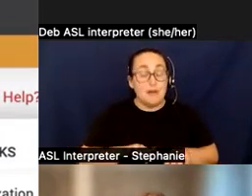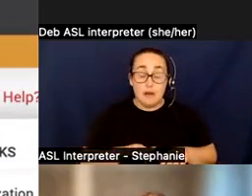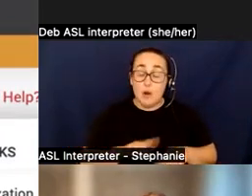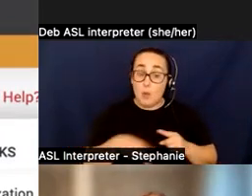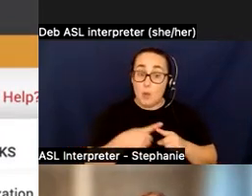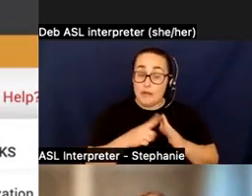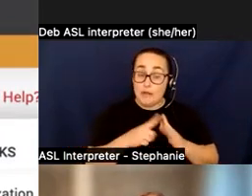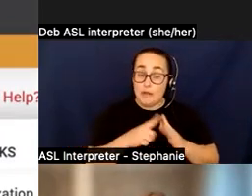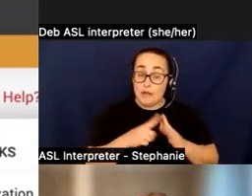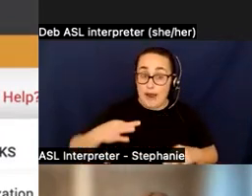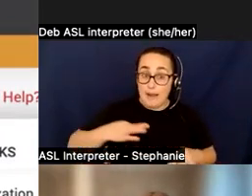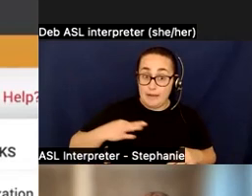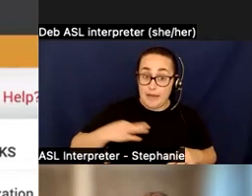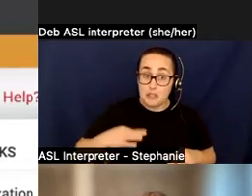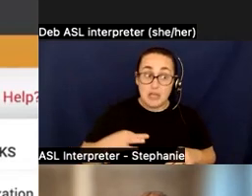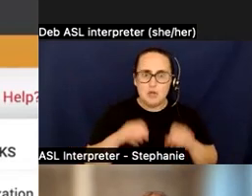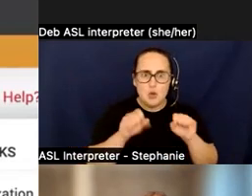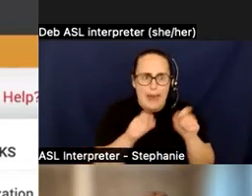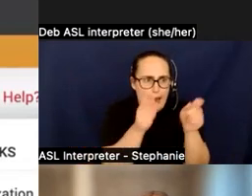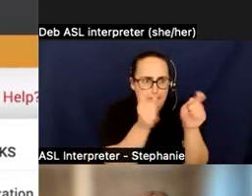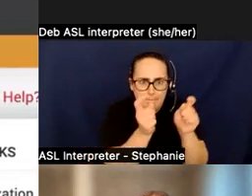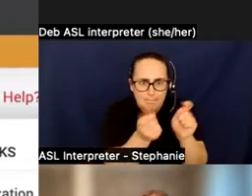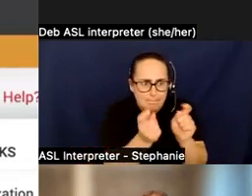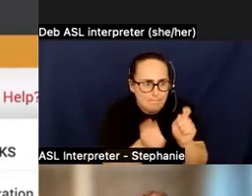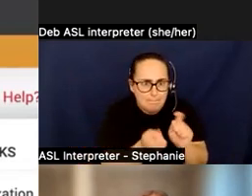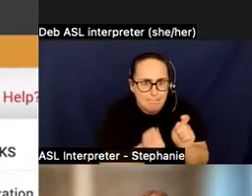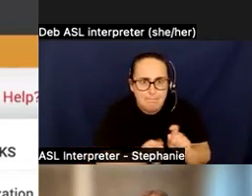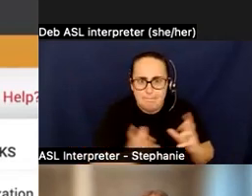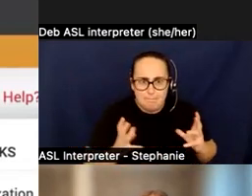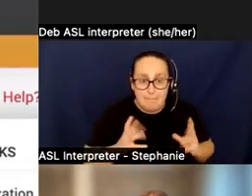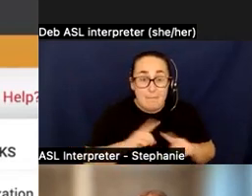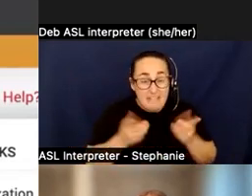it after you've submitted an application, it won't reflect any changes after that